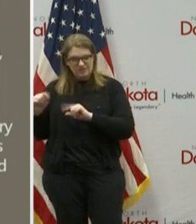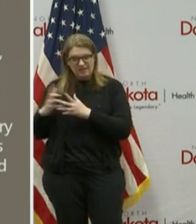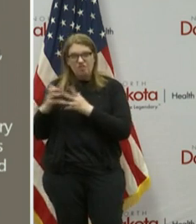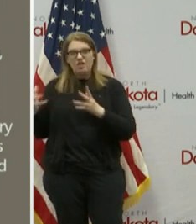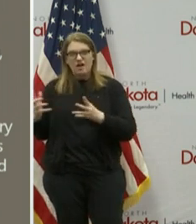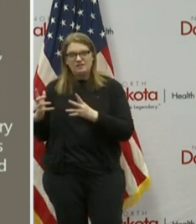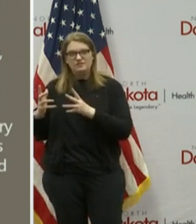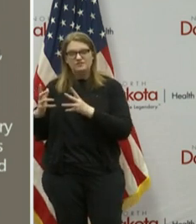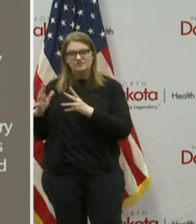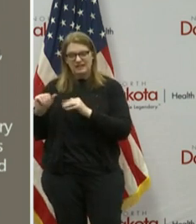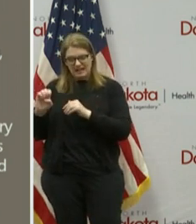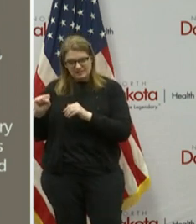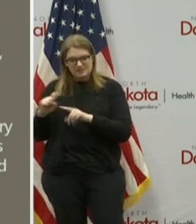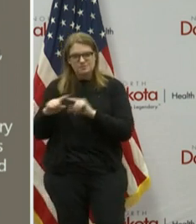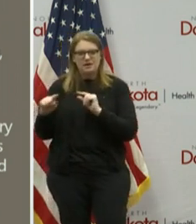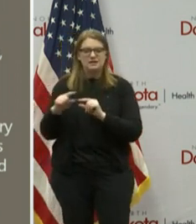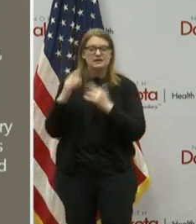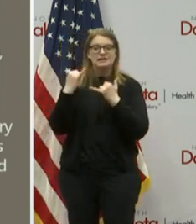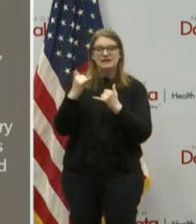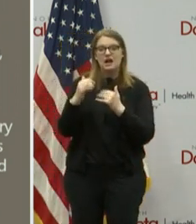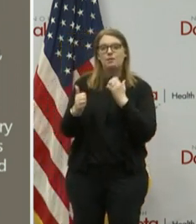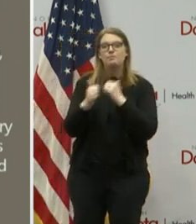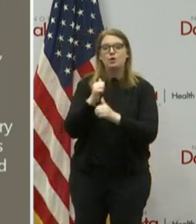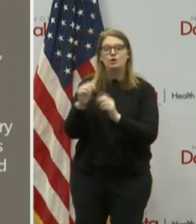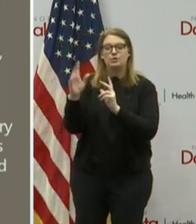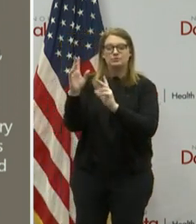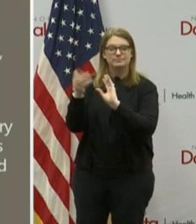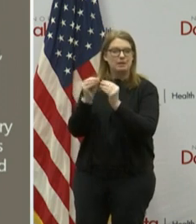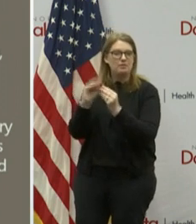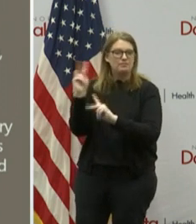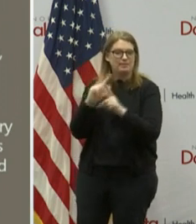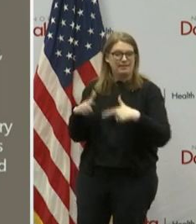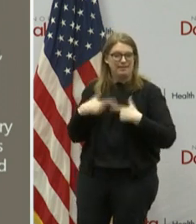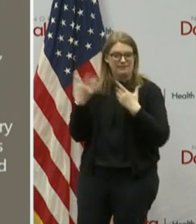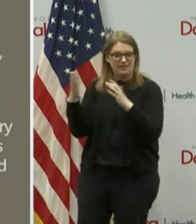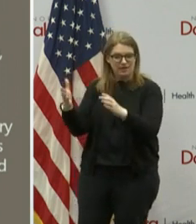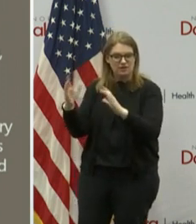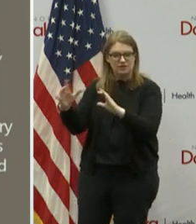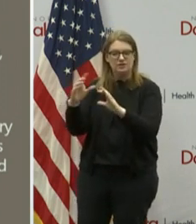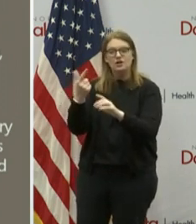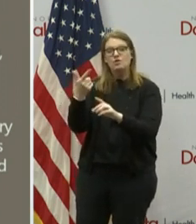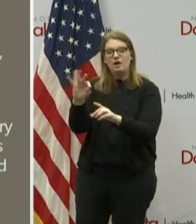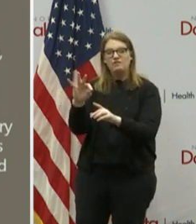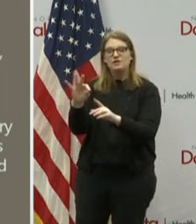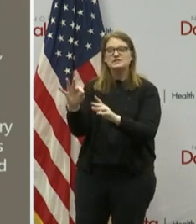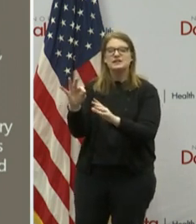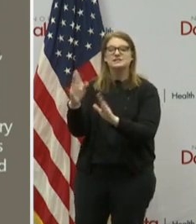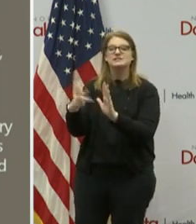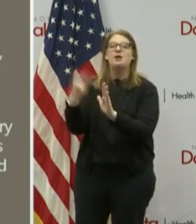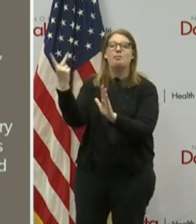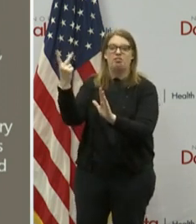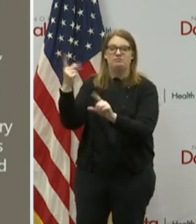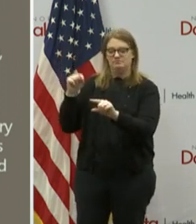HIGHEST ABSOLUTE NUMBER OF CASES, BUT IN CASES PER POPULATION GRAND FORKS HAS